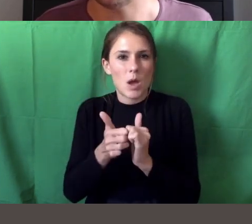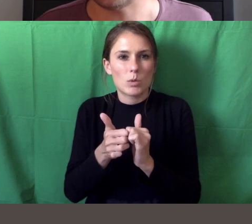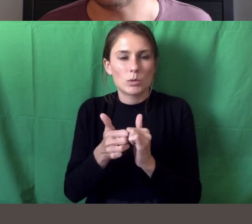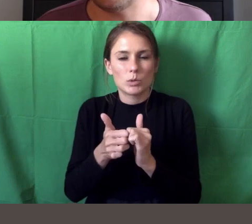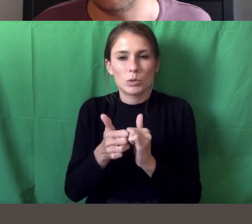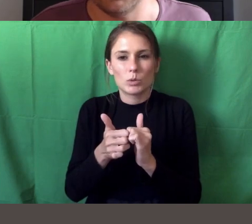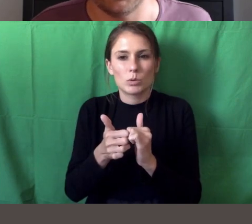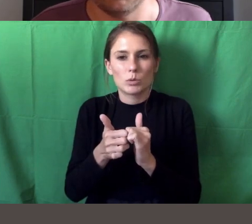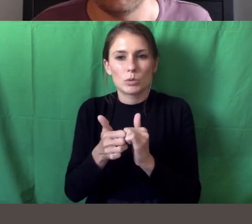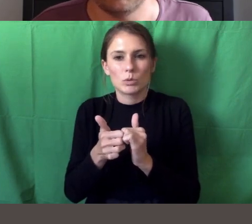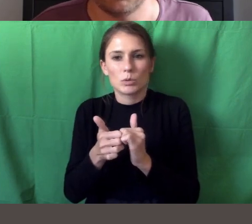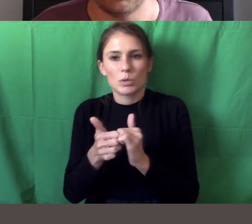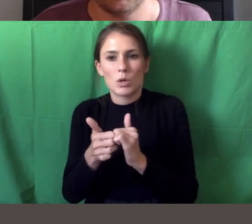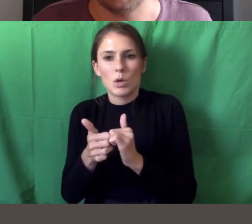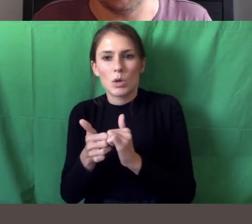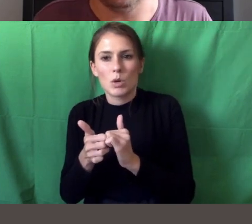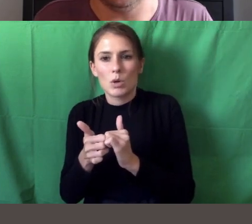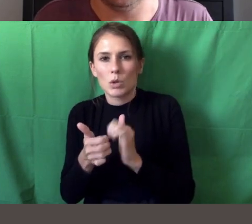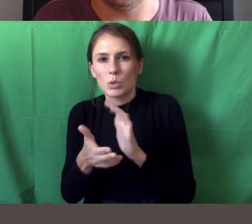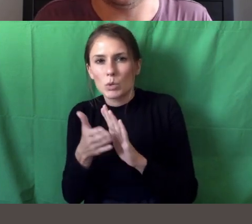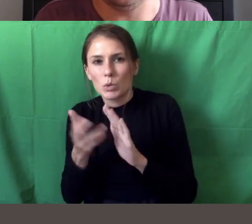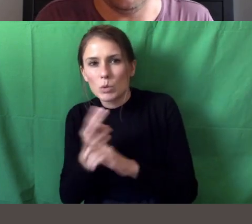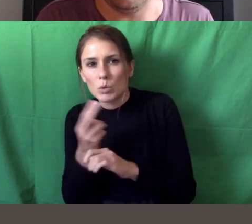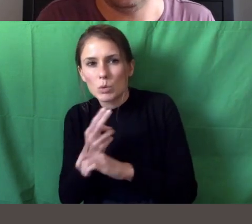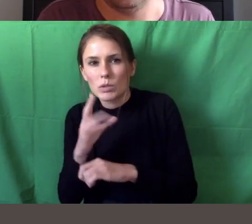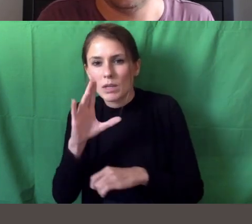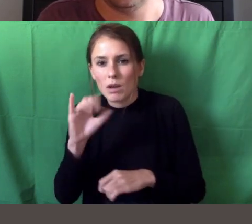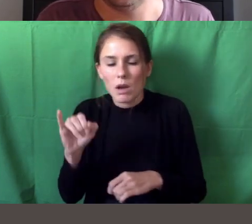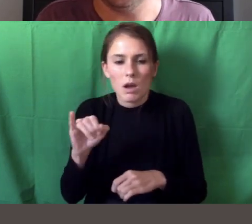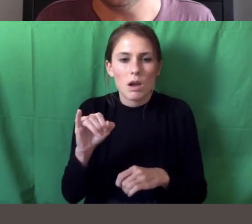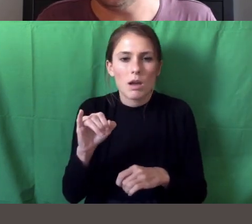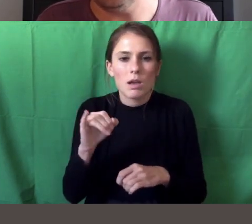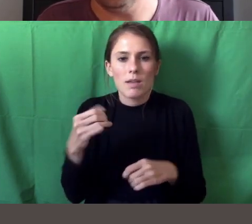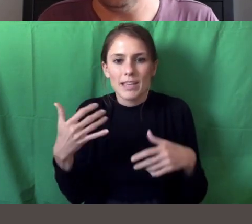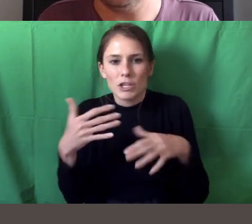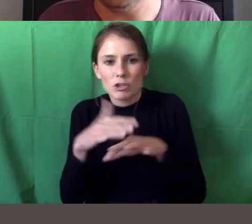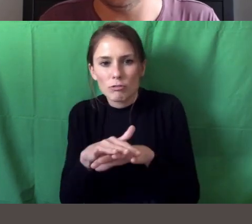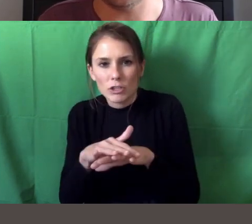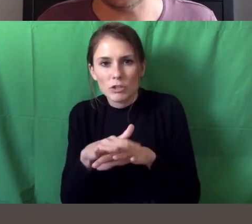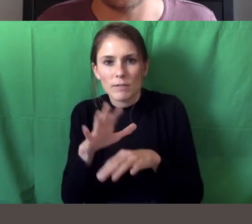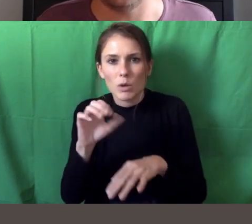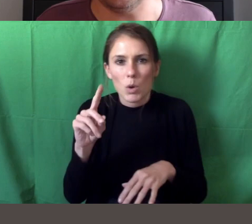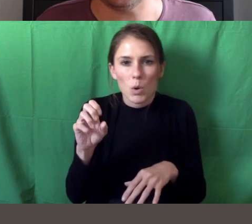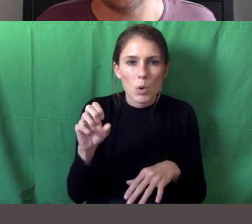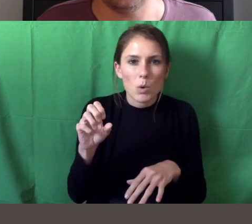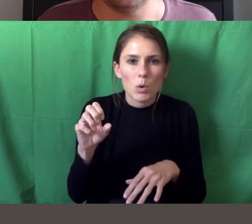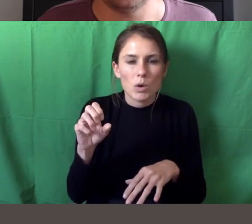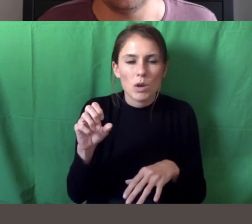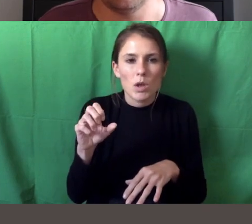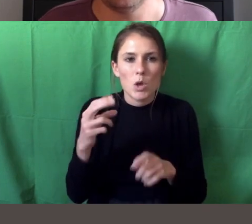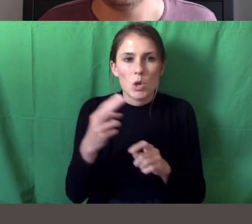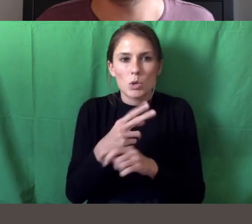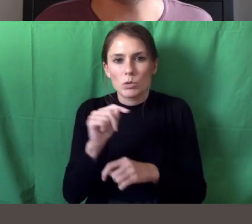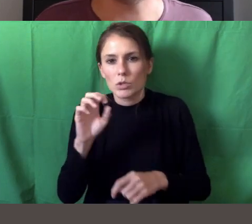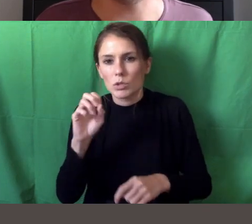I was pretty confused how to run my linters. Do I use the CLI? Do I use the integration